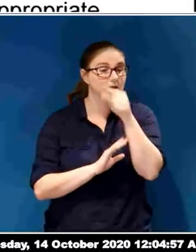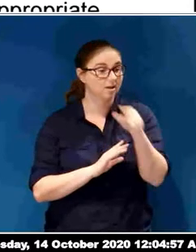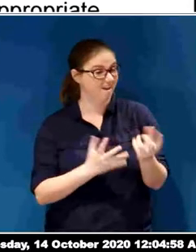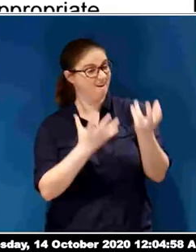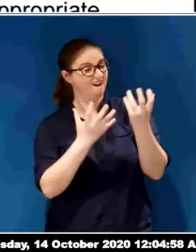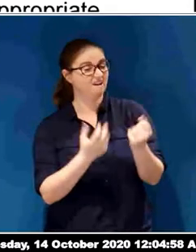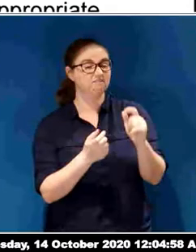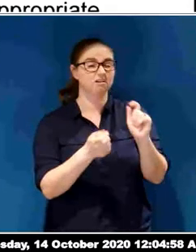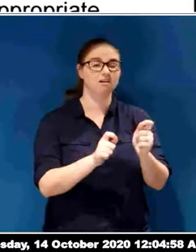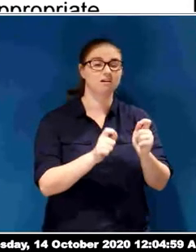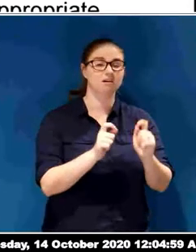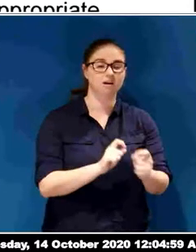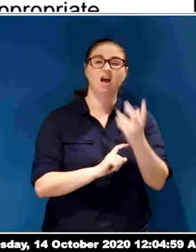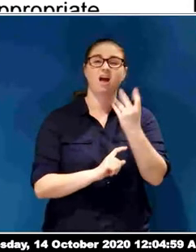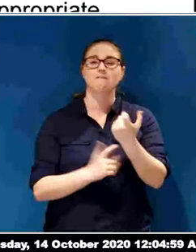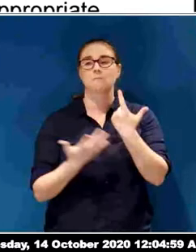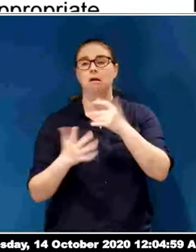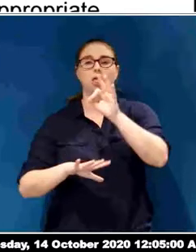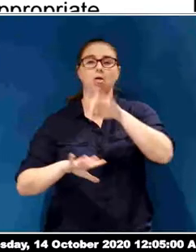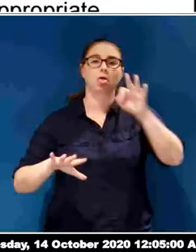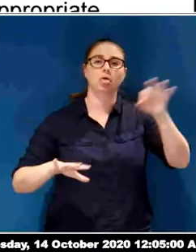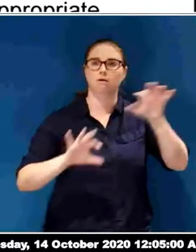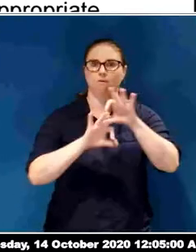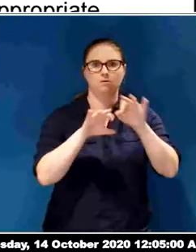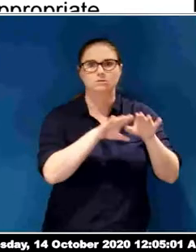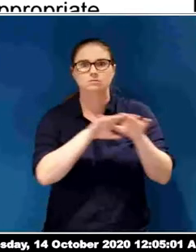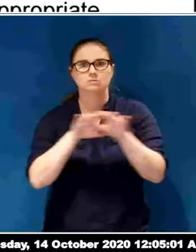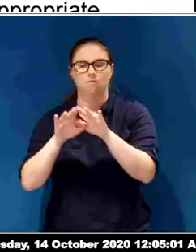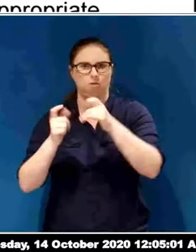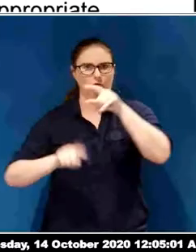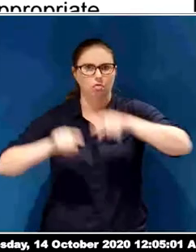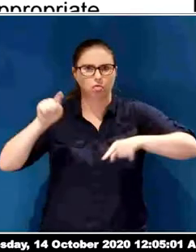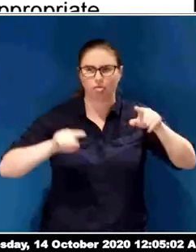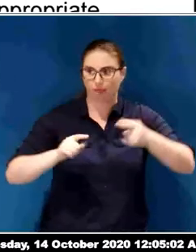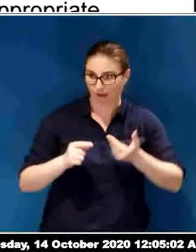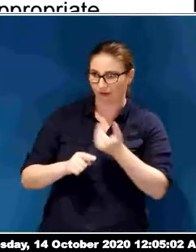planed adjustments are ineffective, or it might be that they result in a